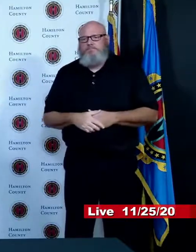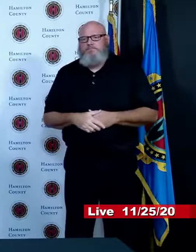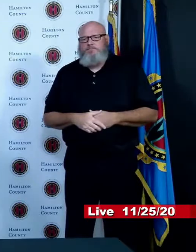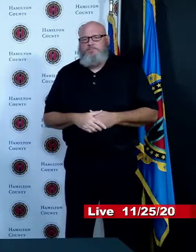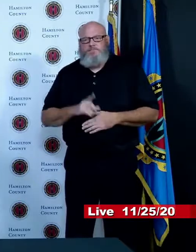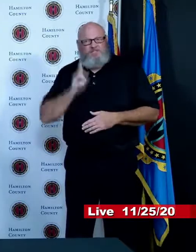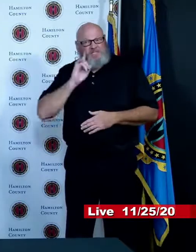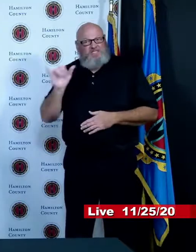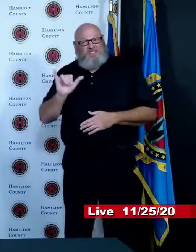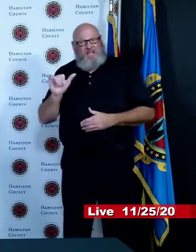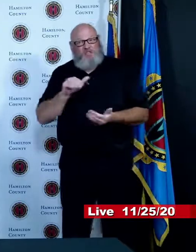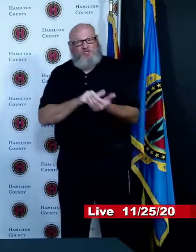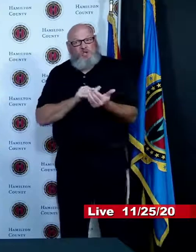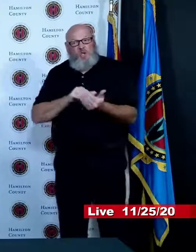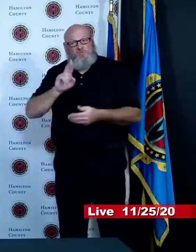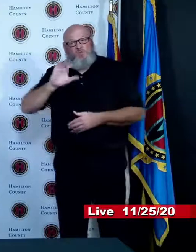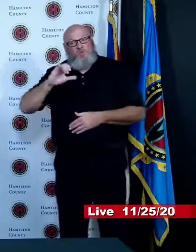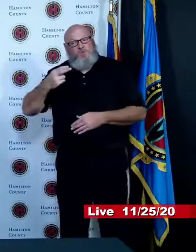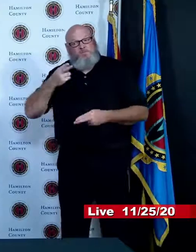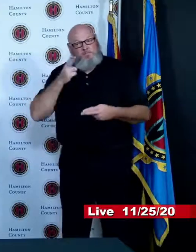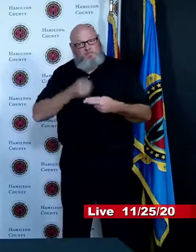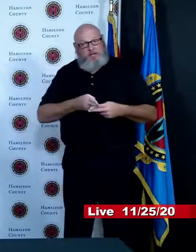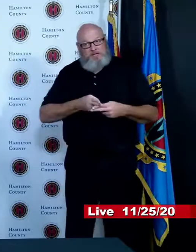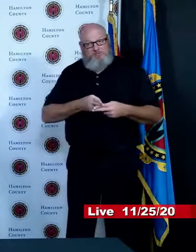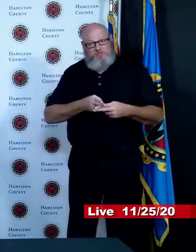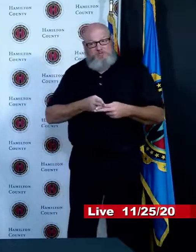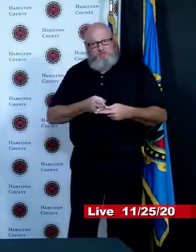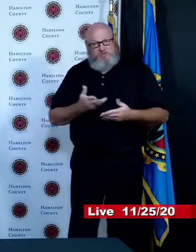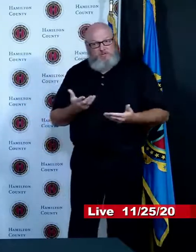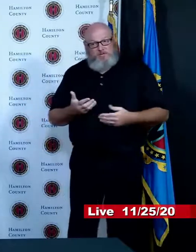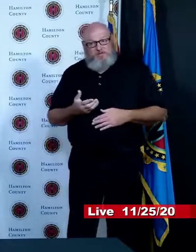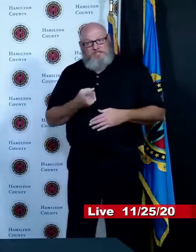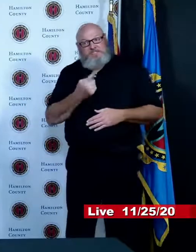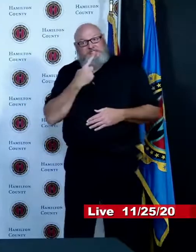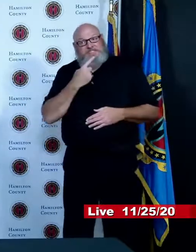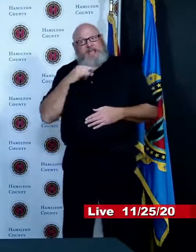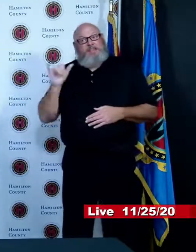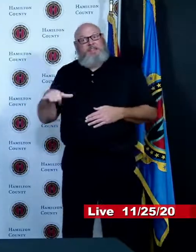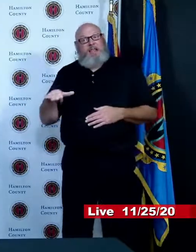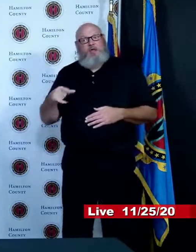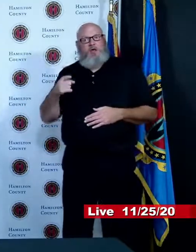plans we know that when Dr Rich shows up and looks at the intensive care unit people are shifting